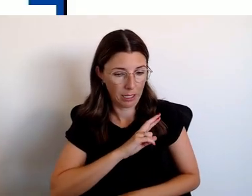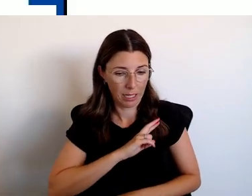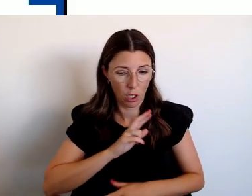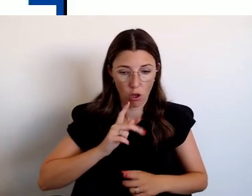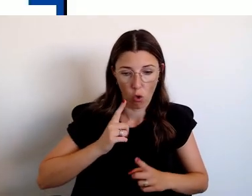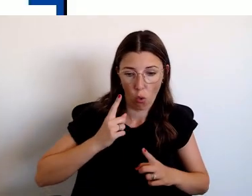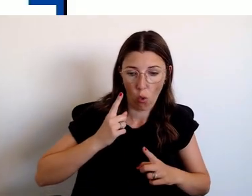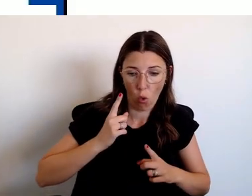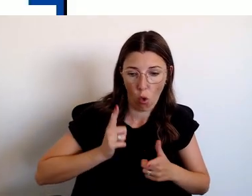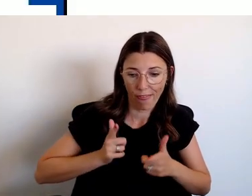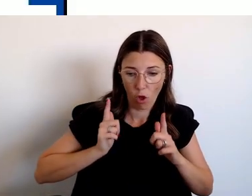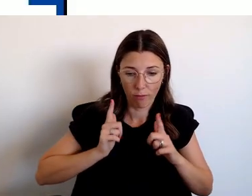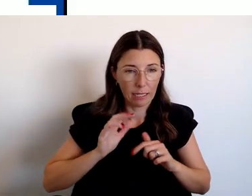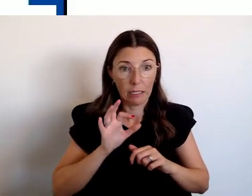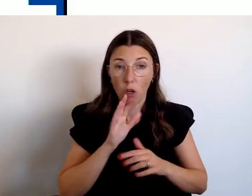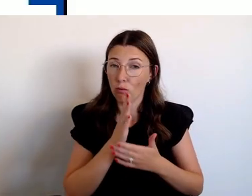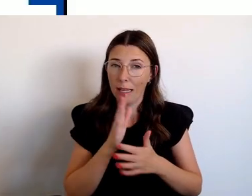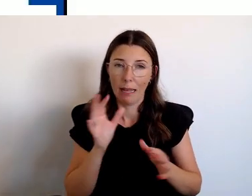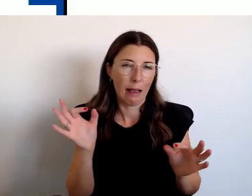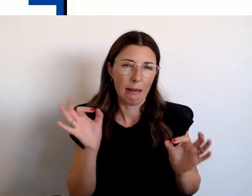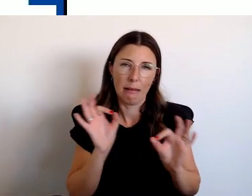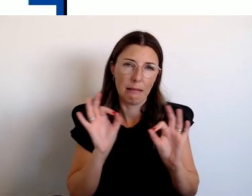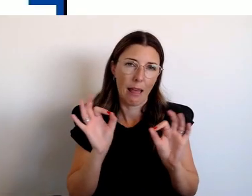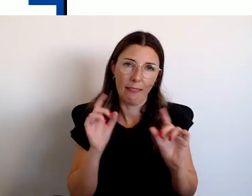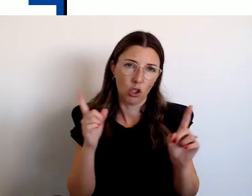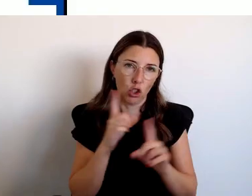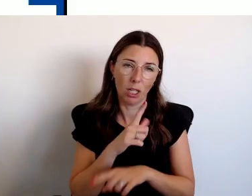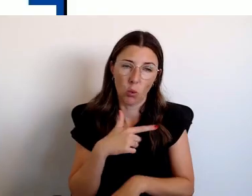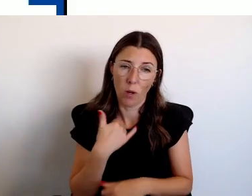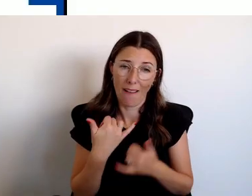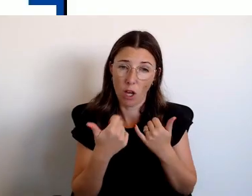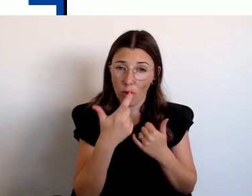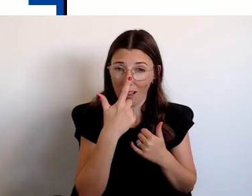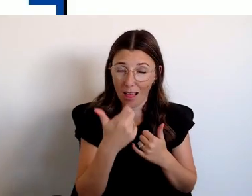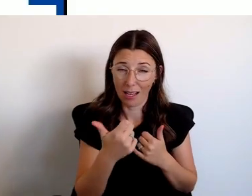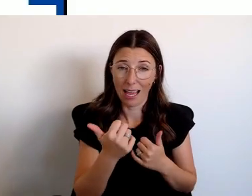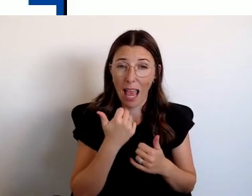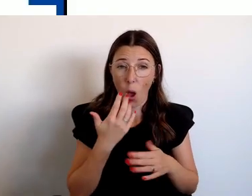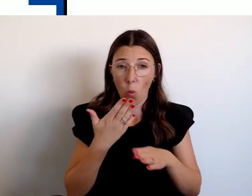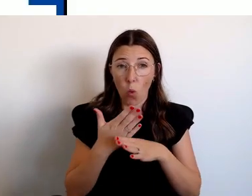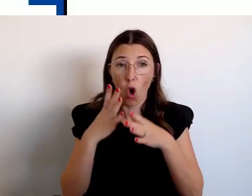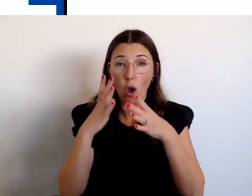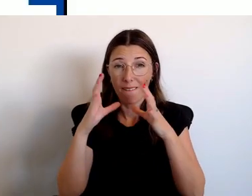Nothing has really changed in that regard, and we're quite fortunate in that we are able to anchor our workforce back